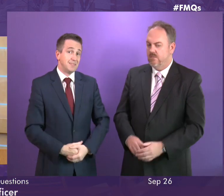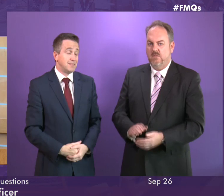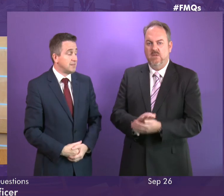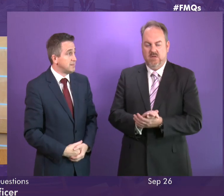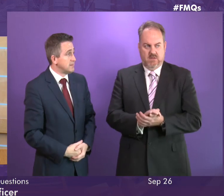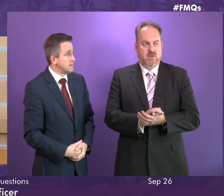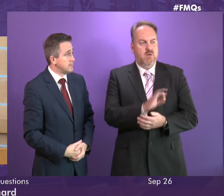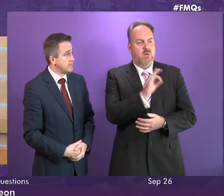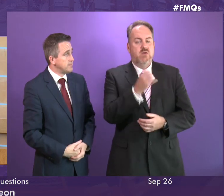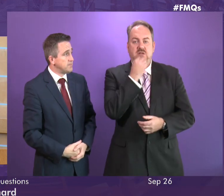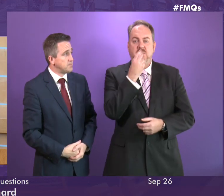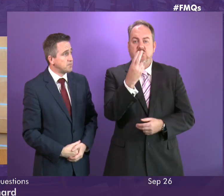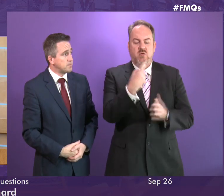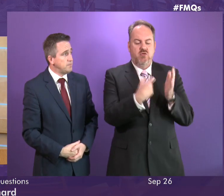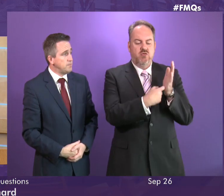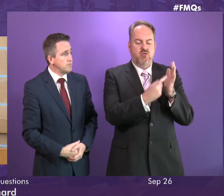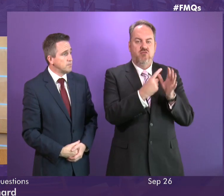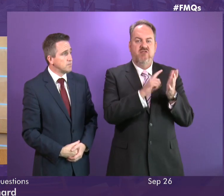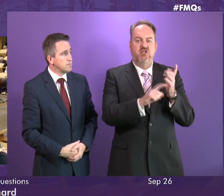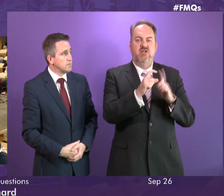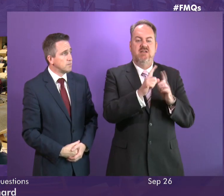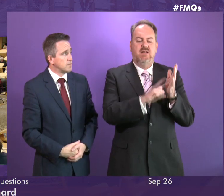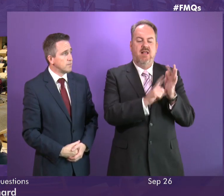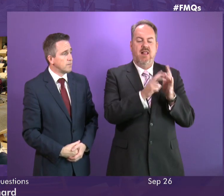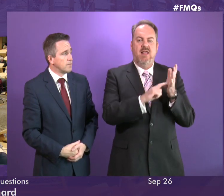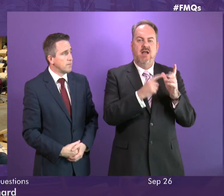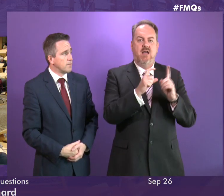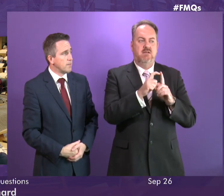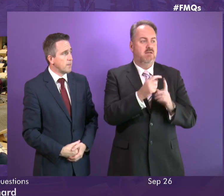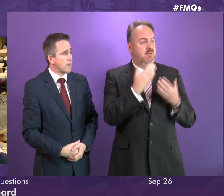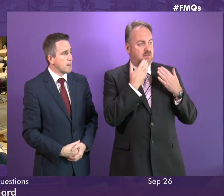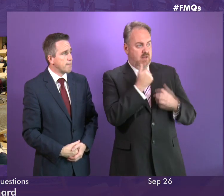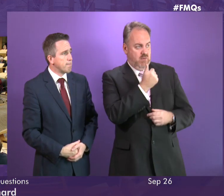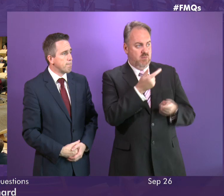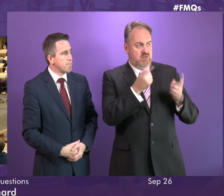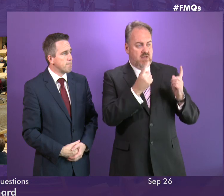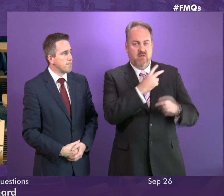Independence Referendum Question 2. Richard Leonard (Central Scotland) (Lab):